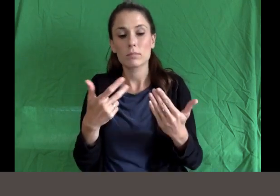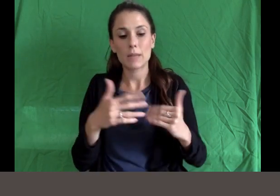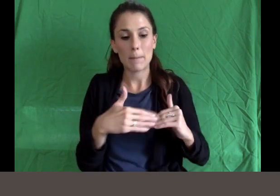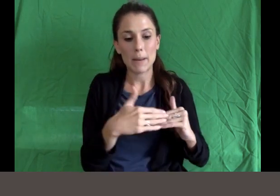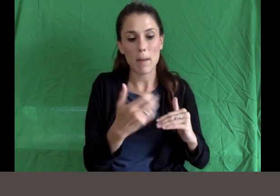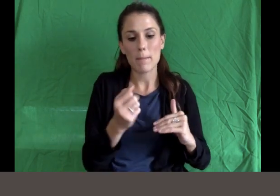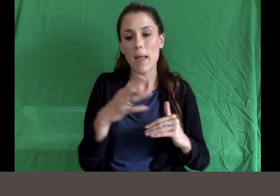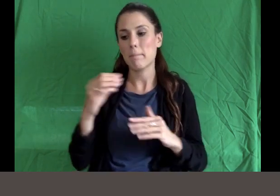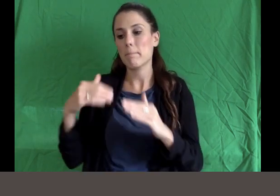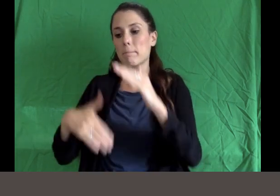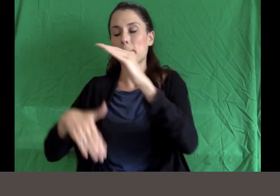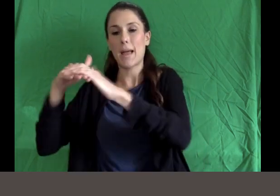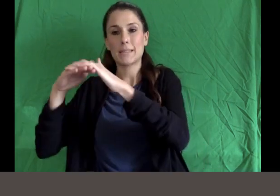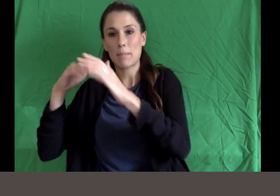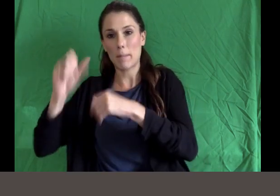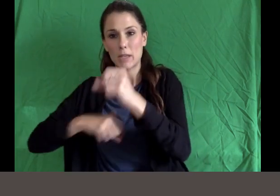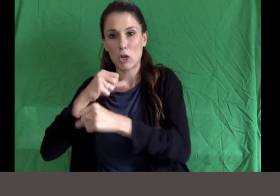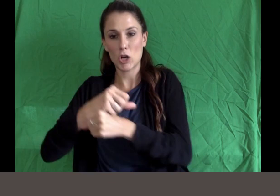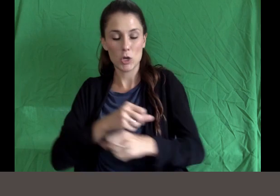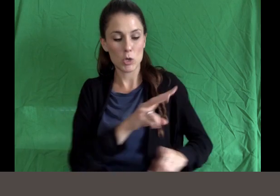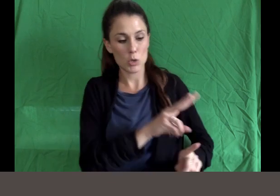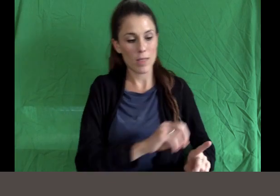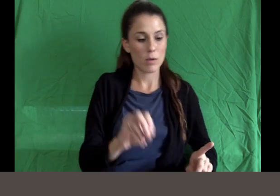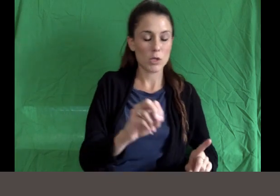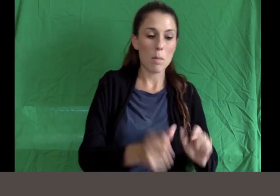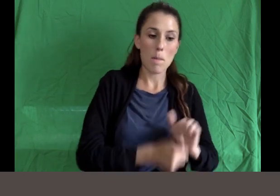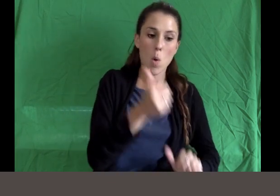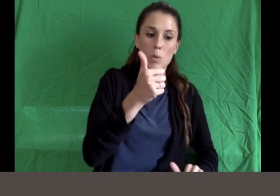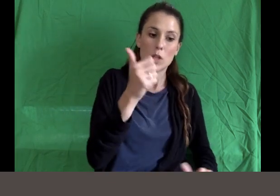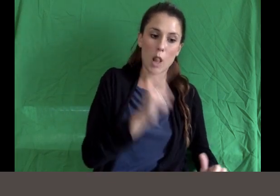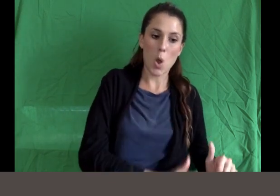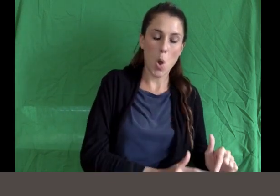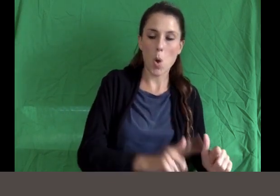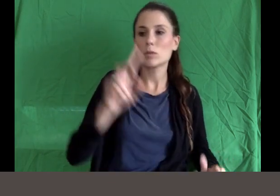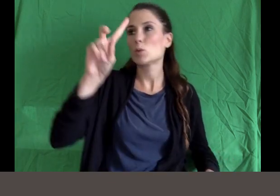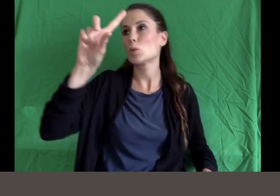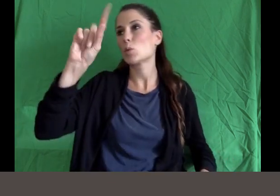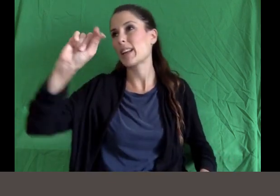2000 was the lowest year in 2010 was the highest year but something that we can do and quite